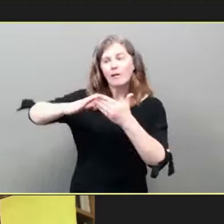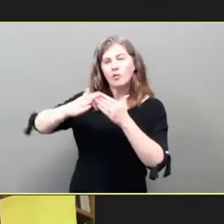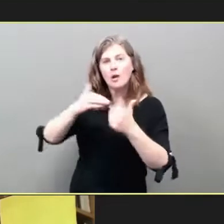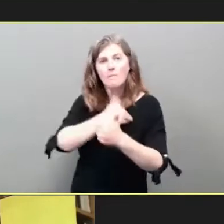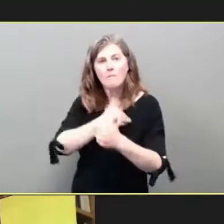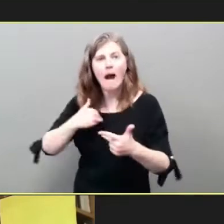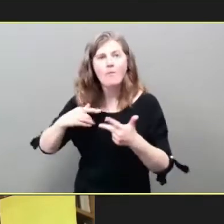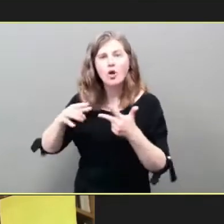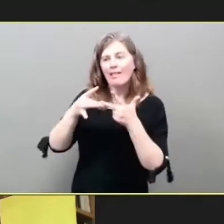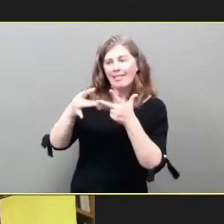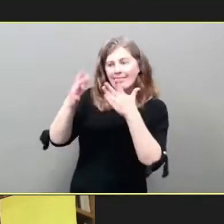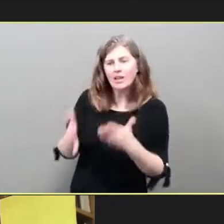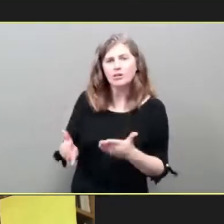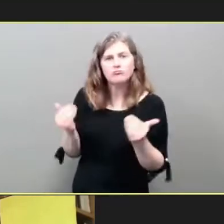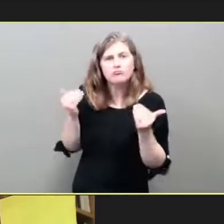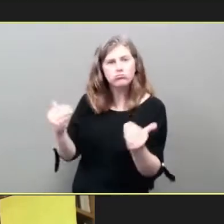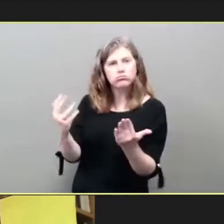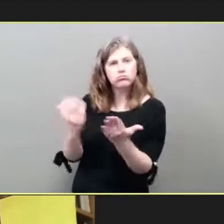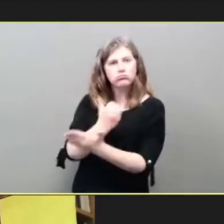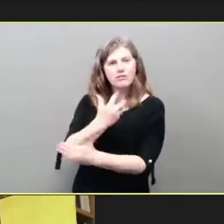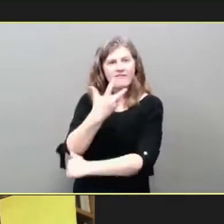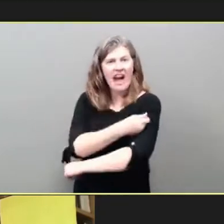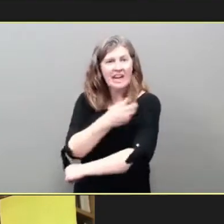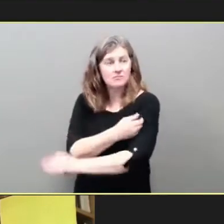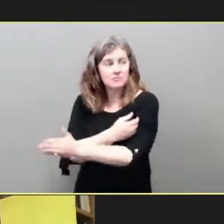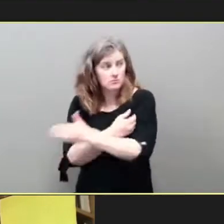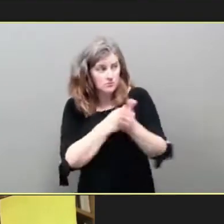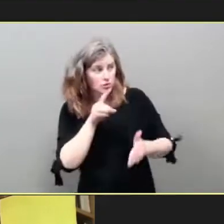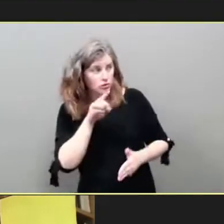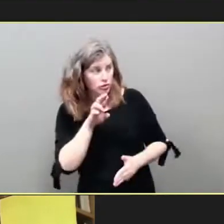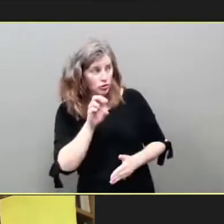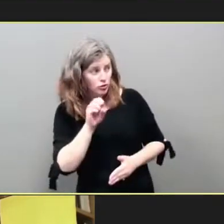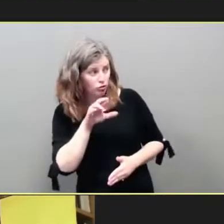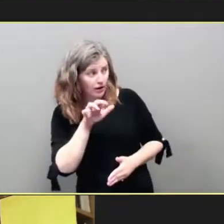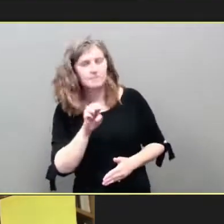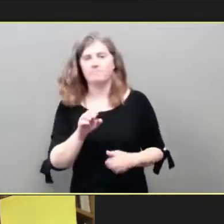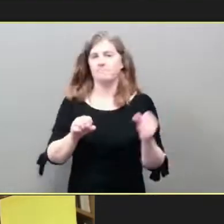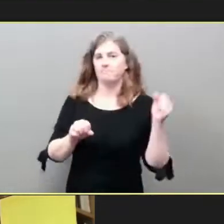get our people vaccinated doctors. Grace. Yeah. And and maybe this is